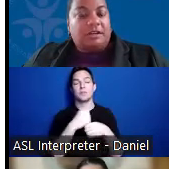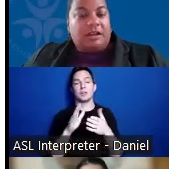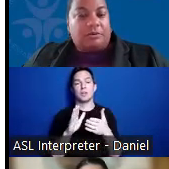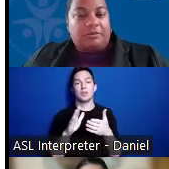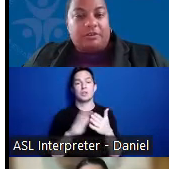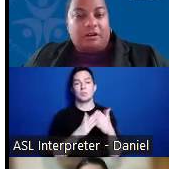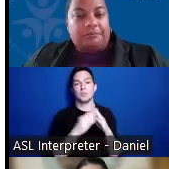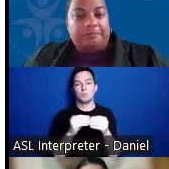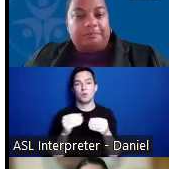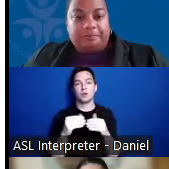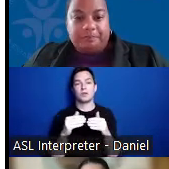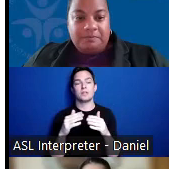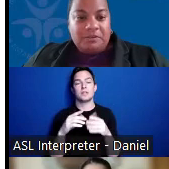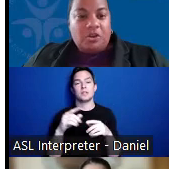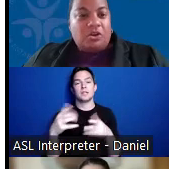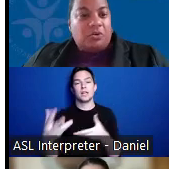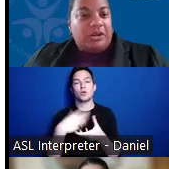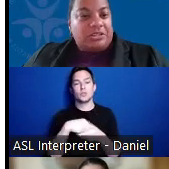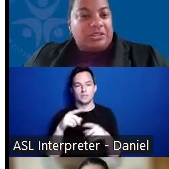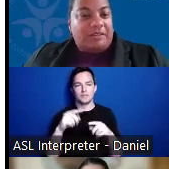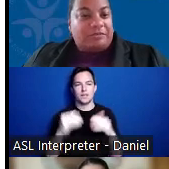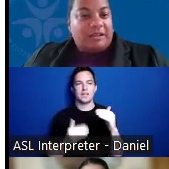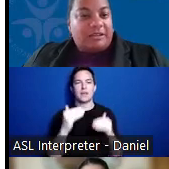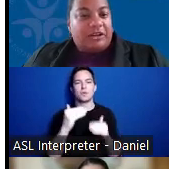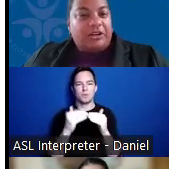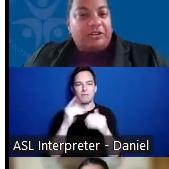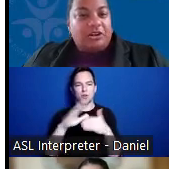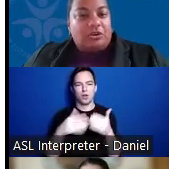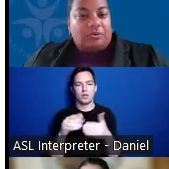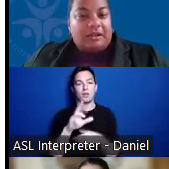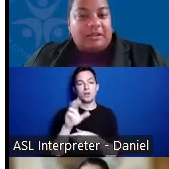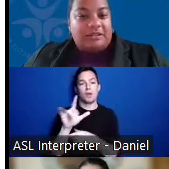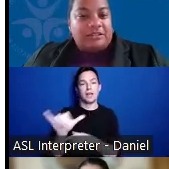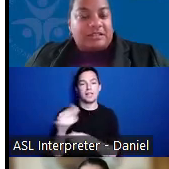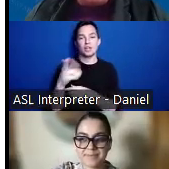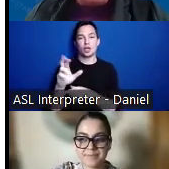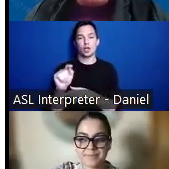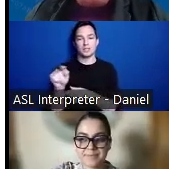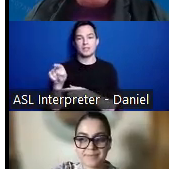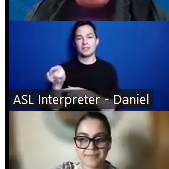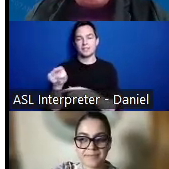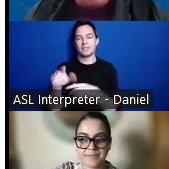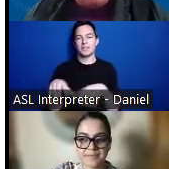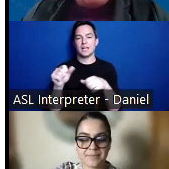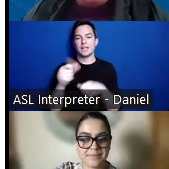and equitable for all. We also have Riley Hurt. Riley is taking a gap year currently, but with